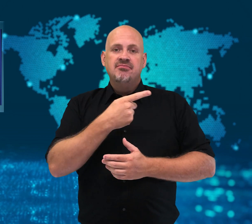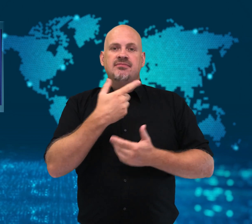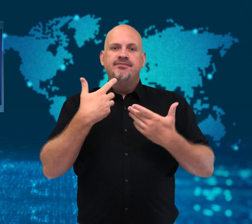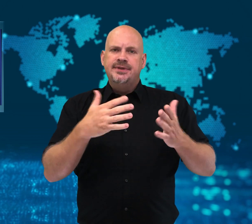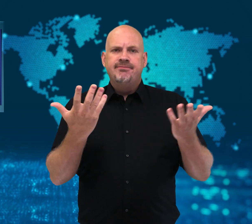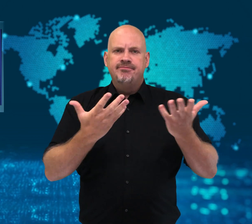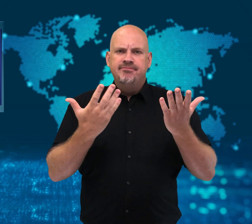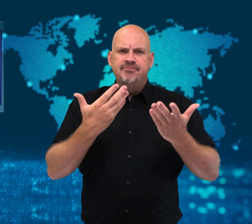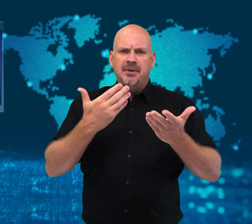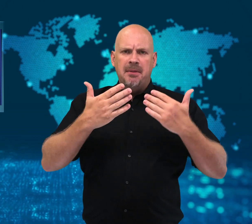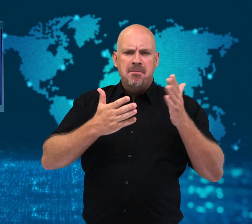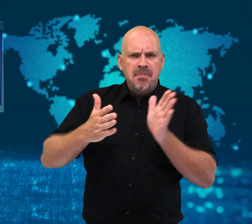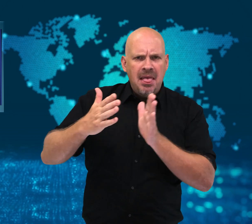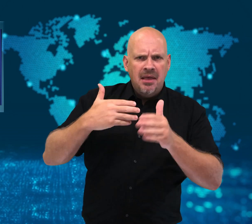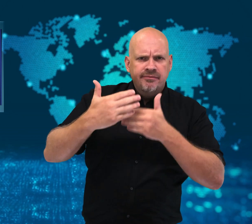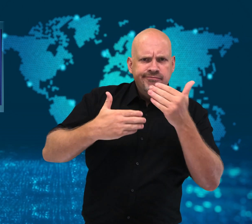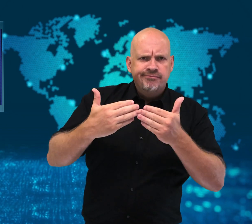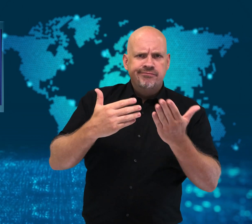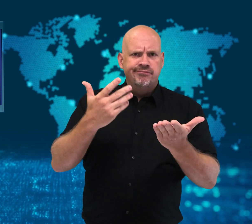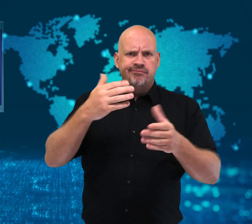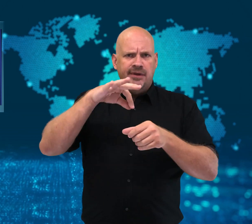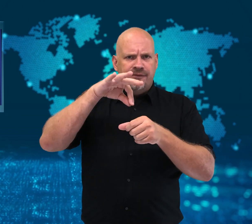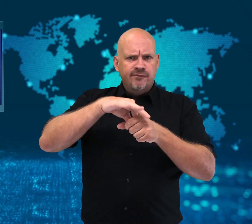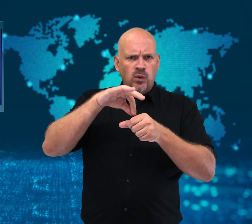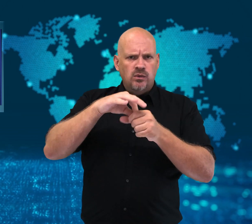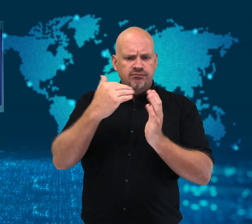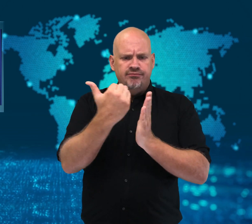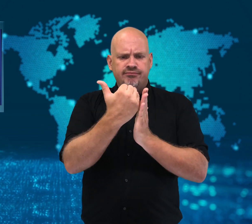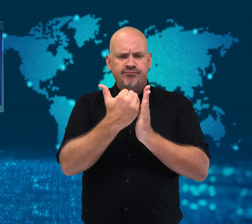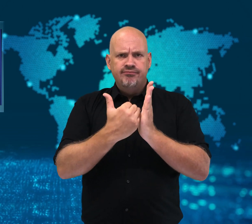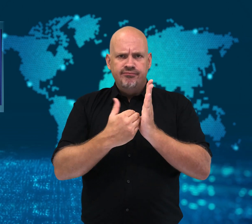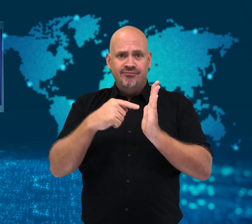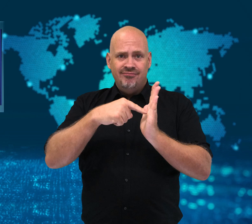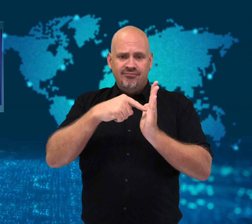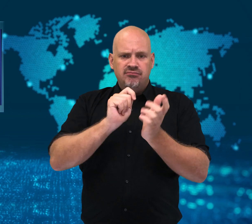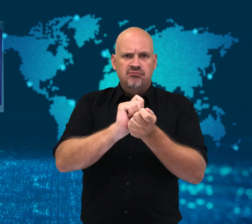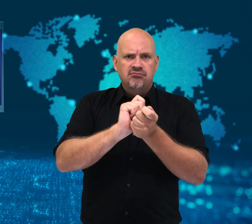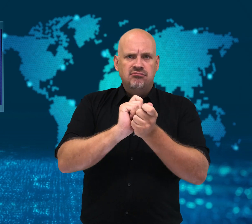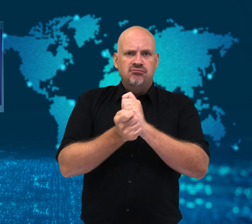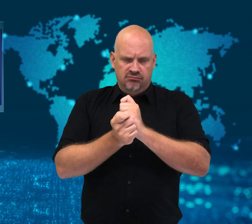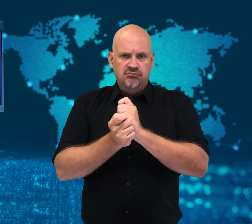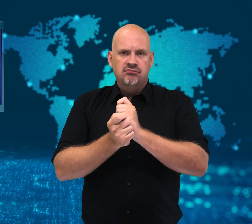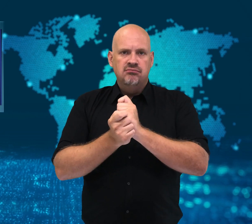She mentioned a referendum that would have changed